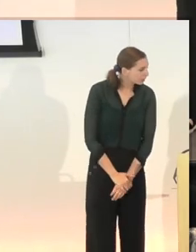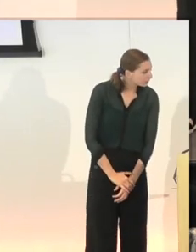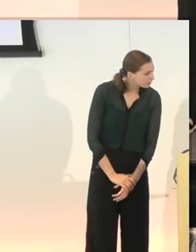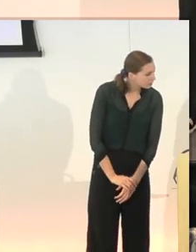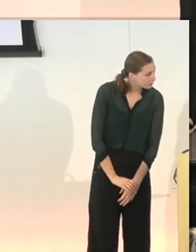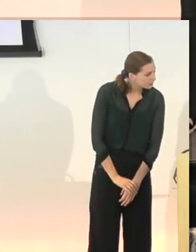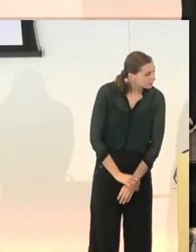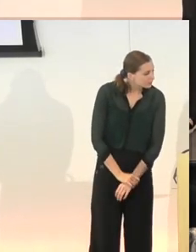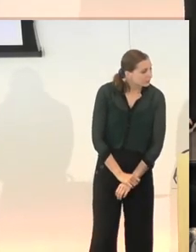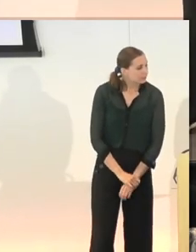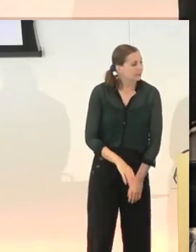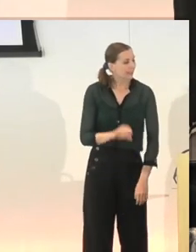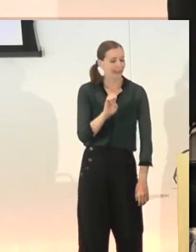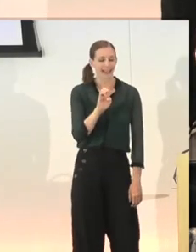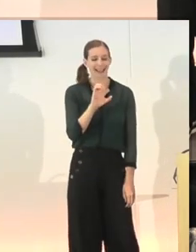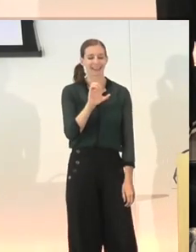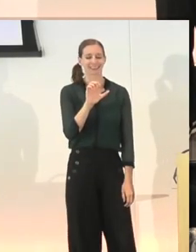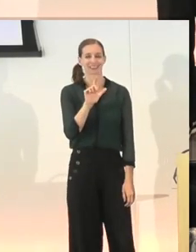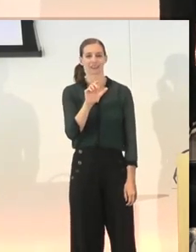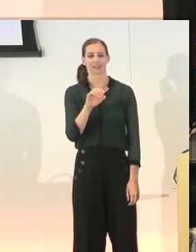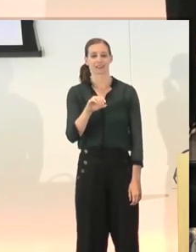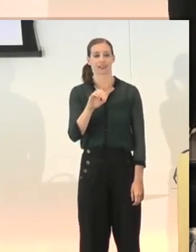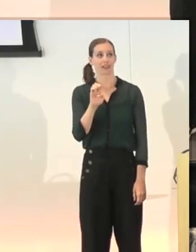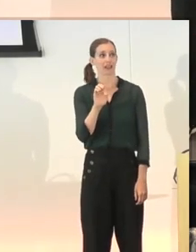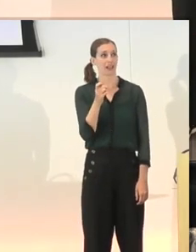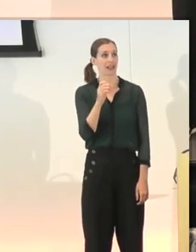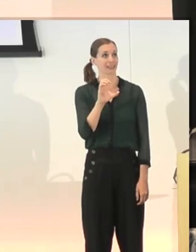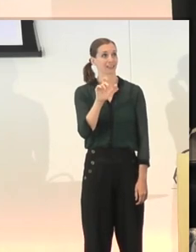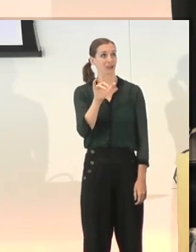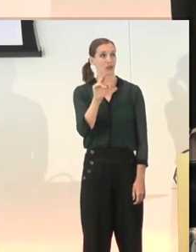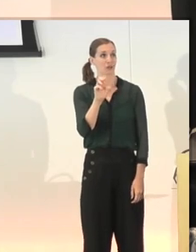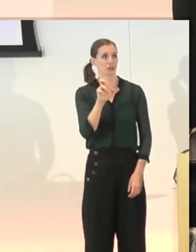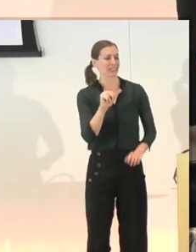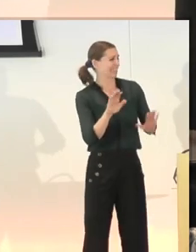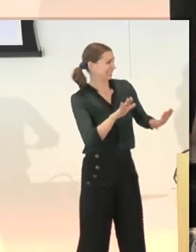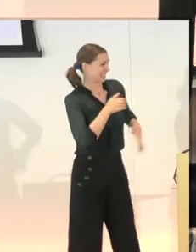So recognizing -- Jonathan: I will have to have you wrap up the next